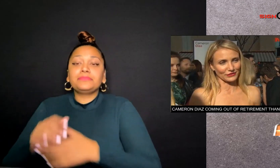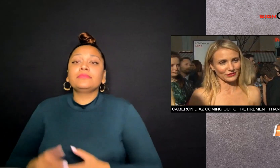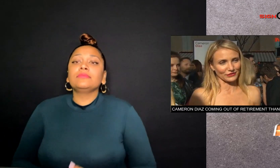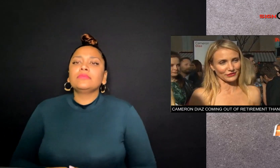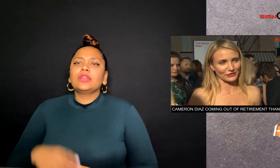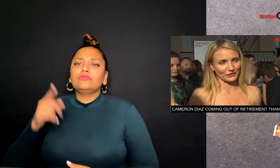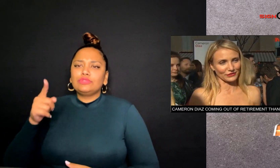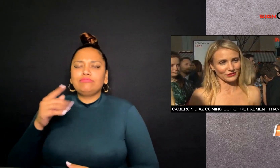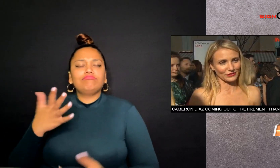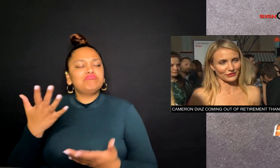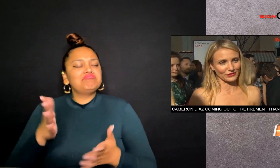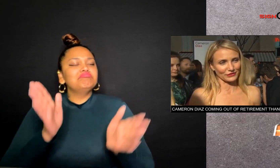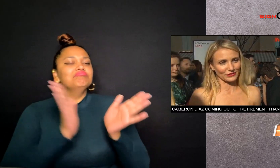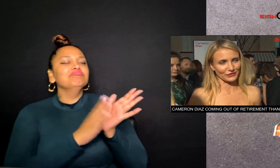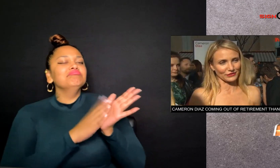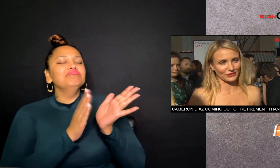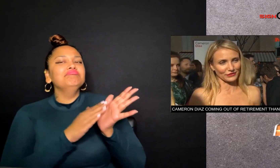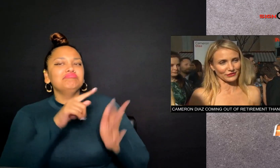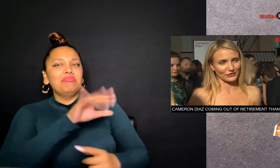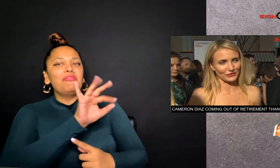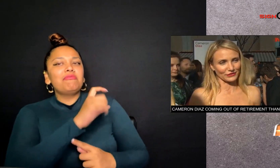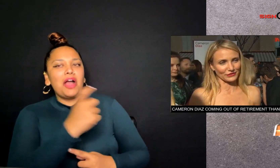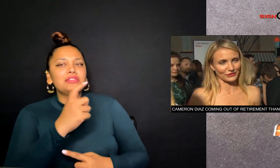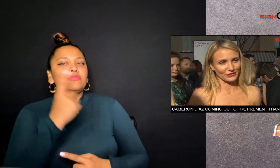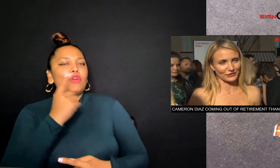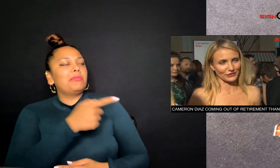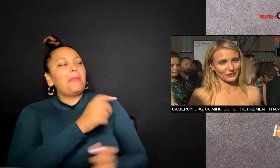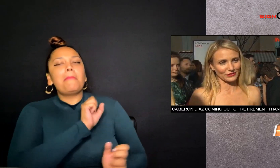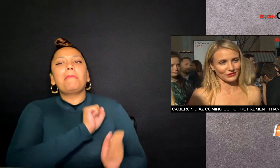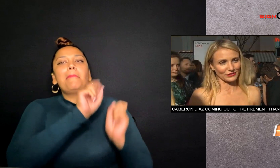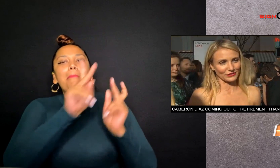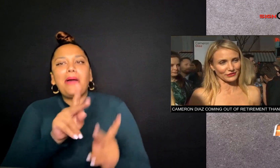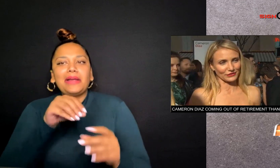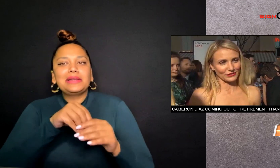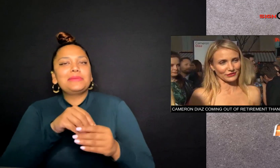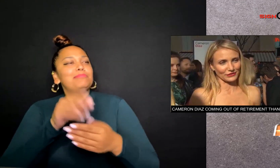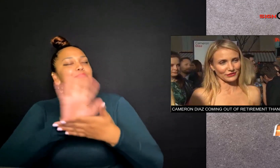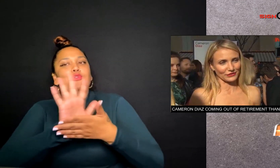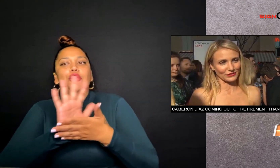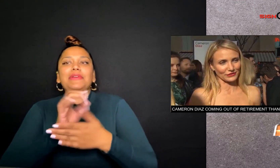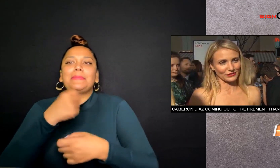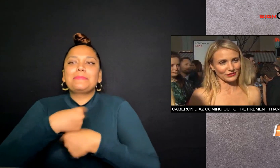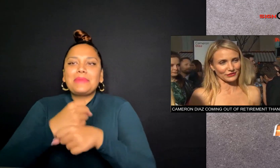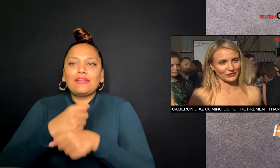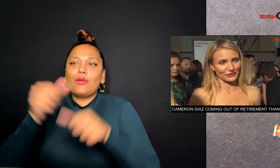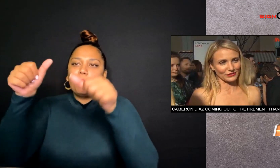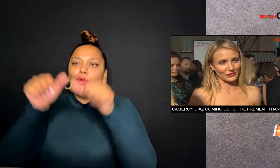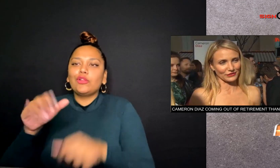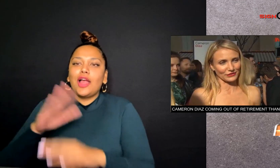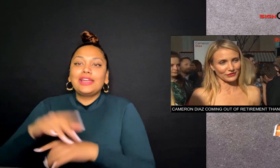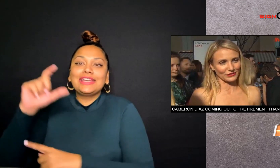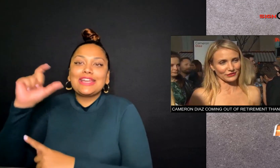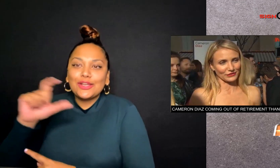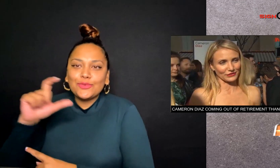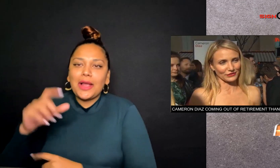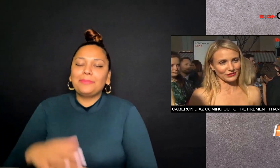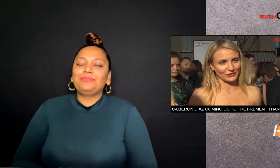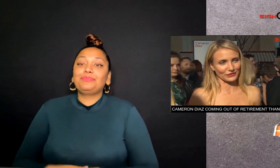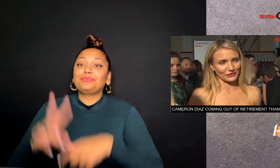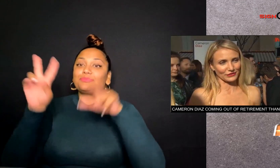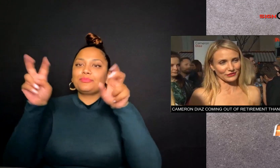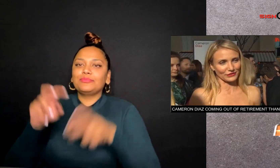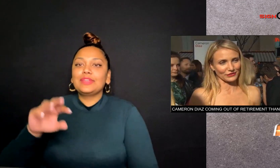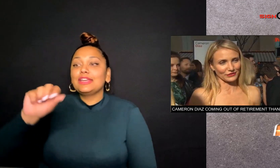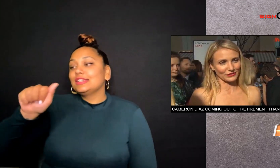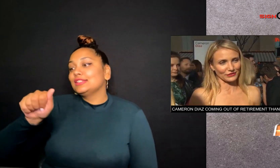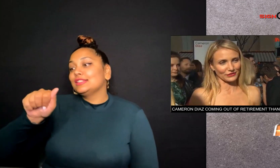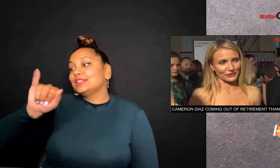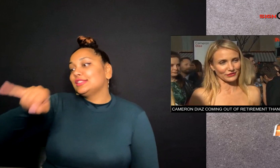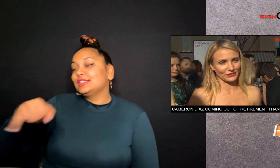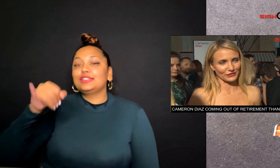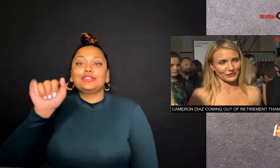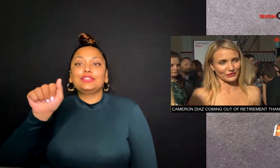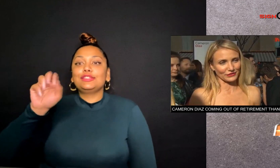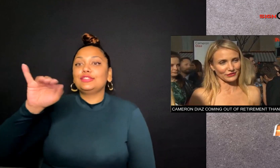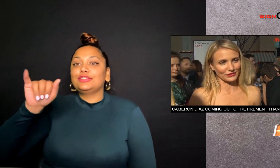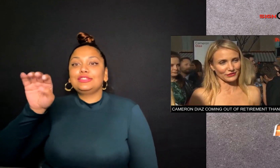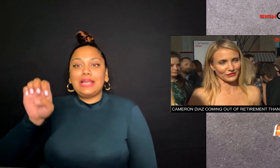last movie she gave Foxx credit for her return to moviemaking posting on Instagram Jamie